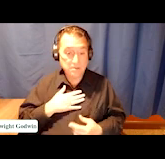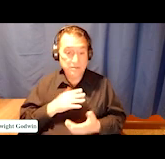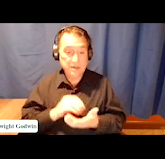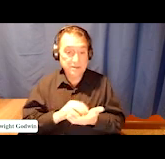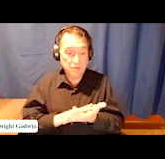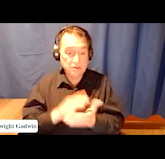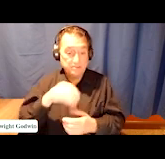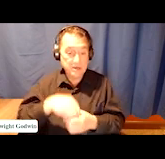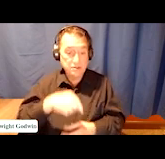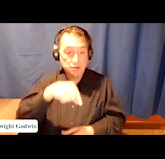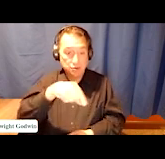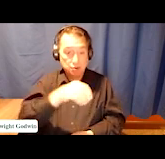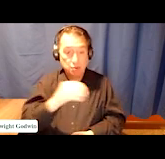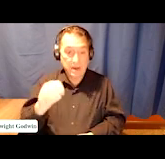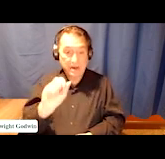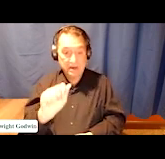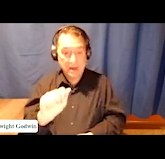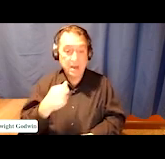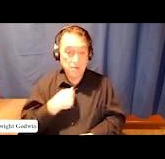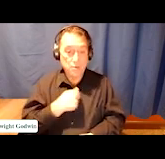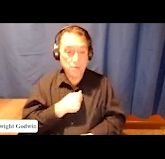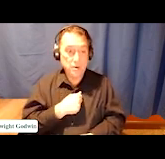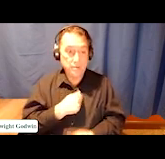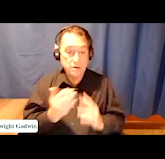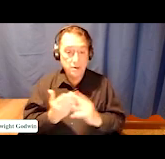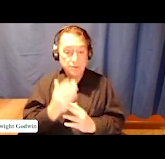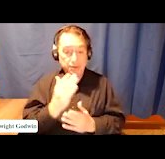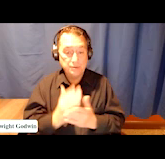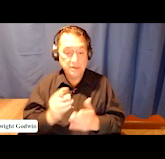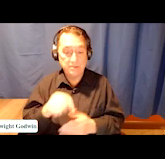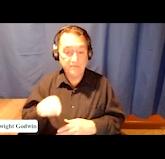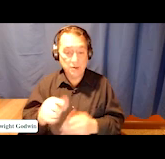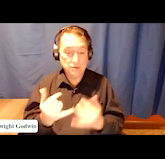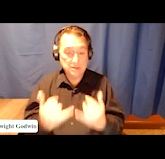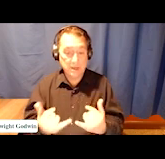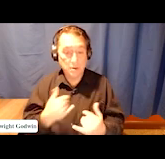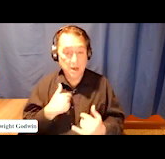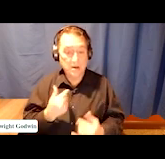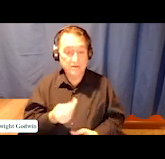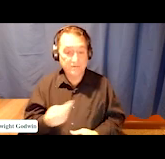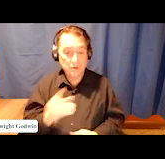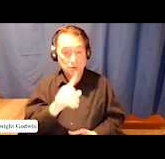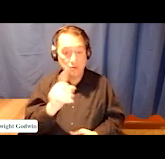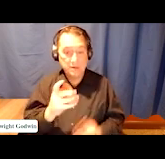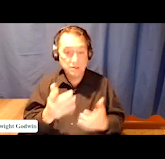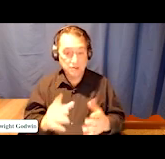and we will get through some of those now. And I do have a couple questions already up here.